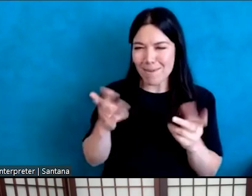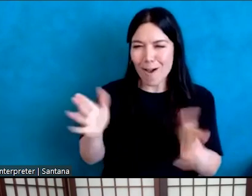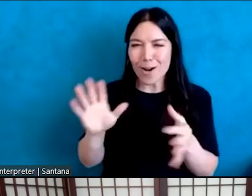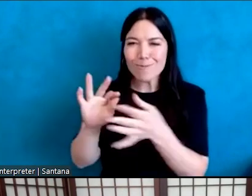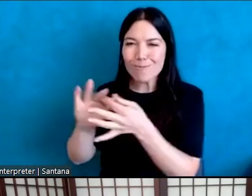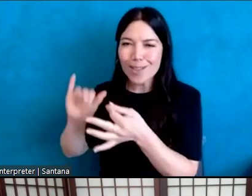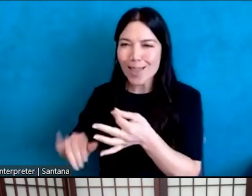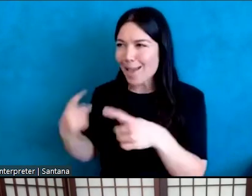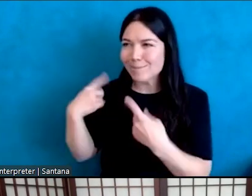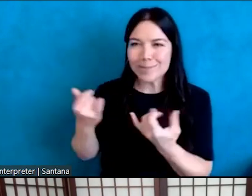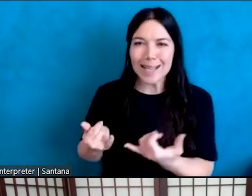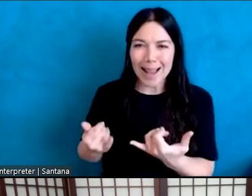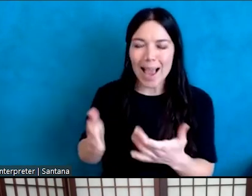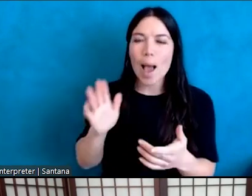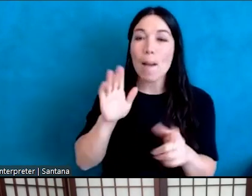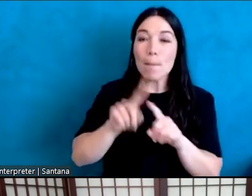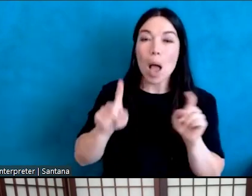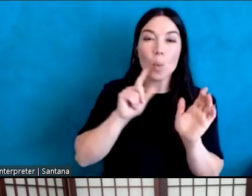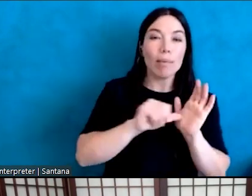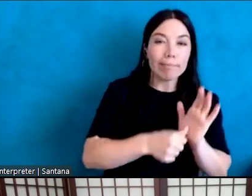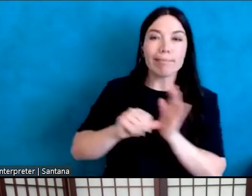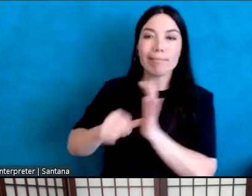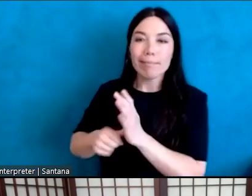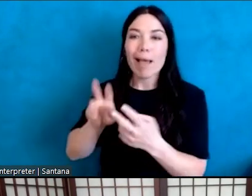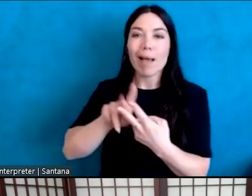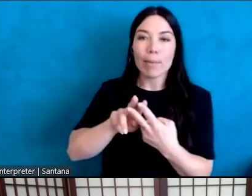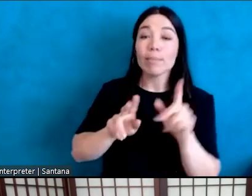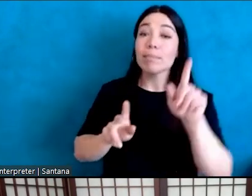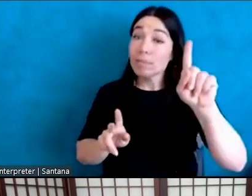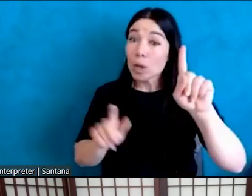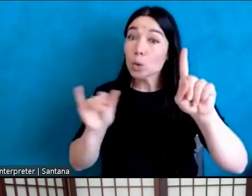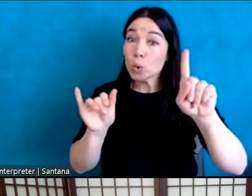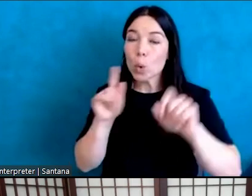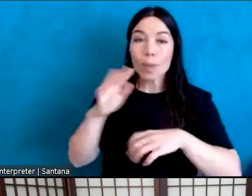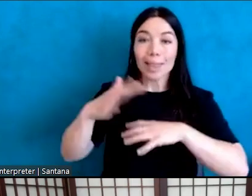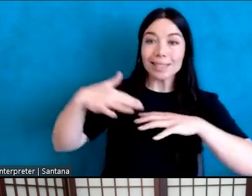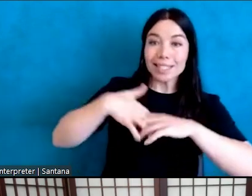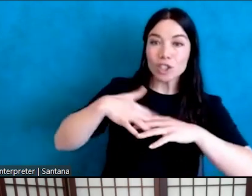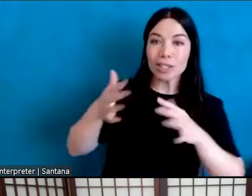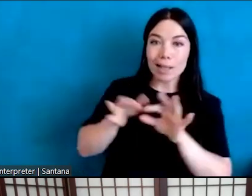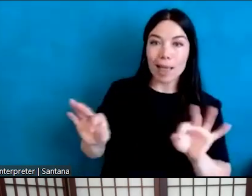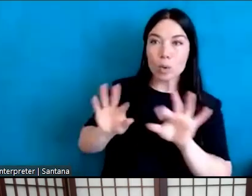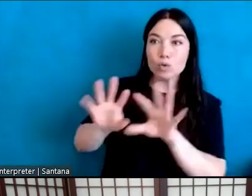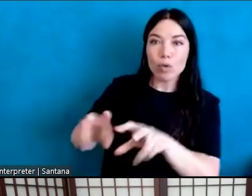Yet there is one special point that I want to mention about indigenous language reclamation contexts, especially in North America,